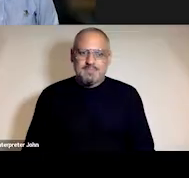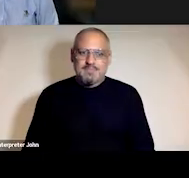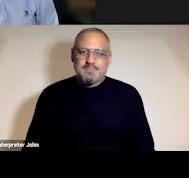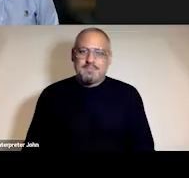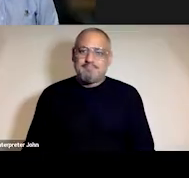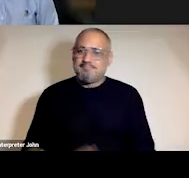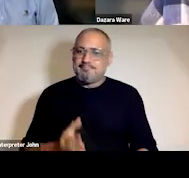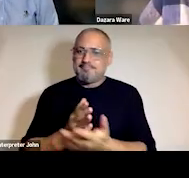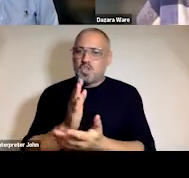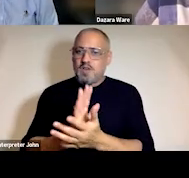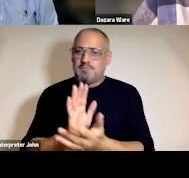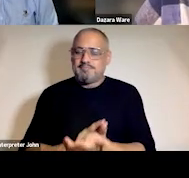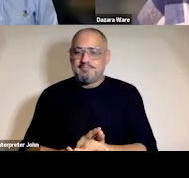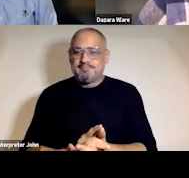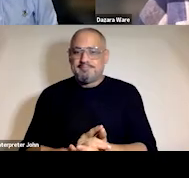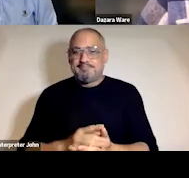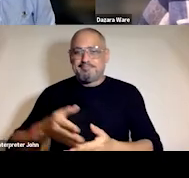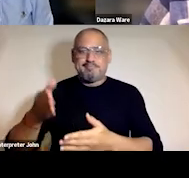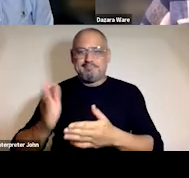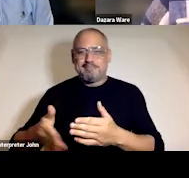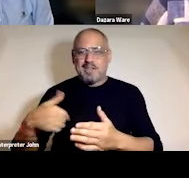All right, that brings us to the end of our presentation.